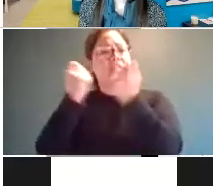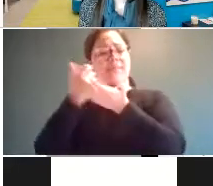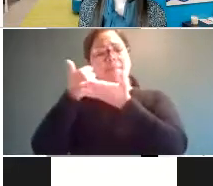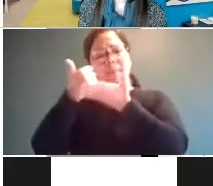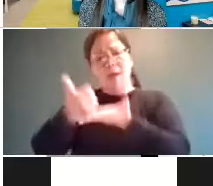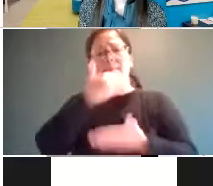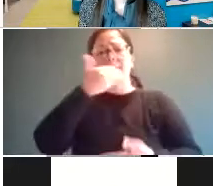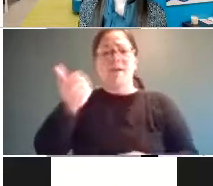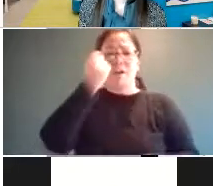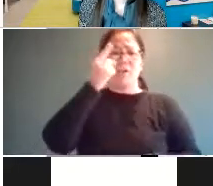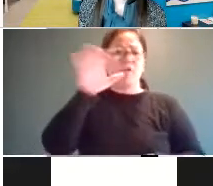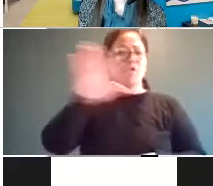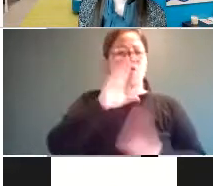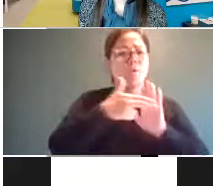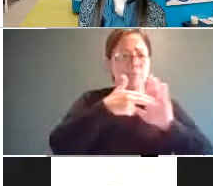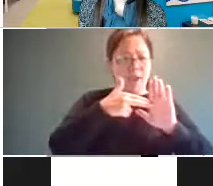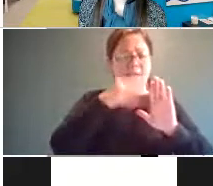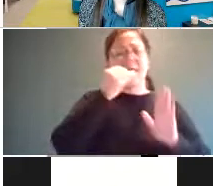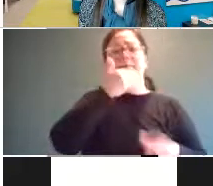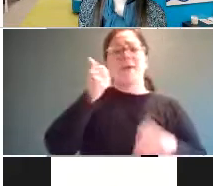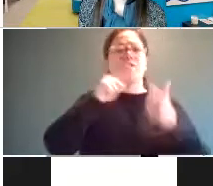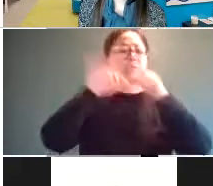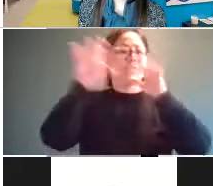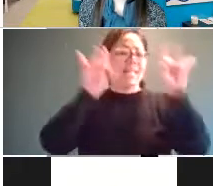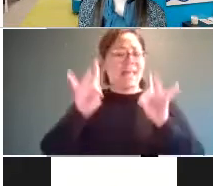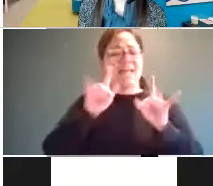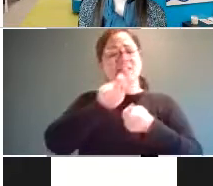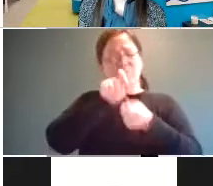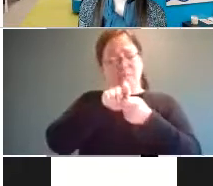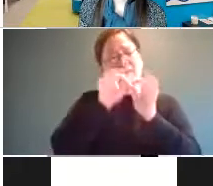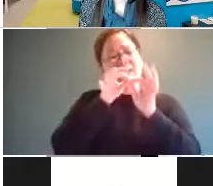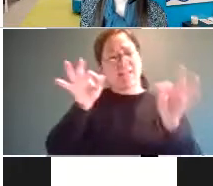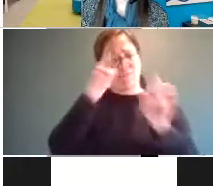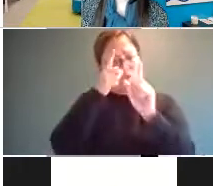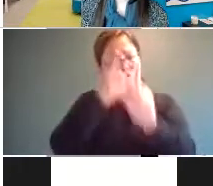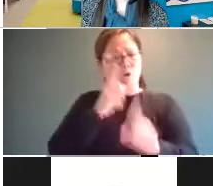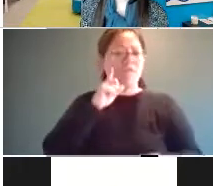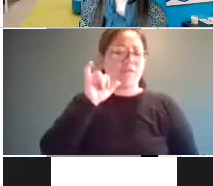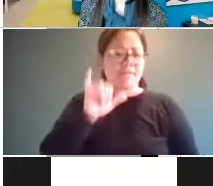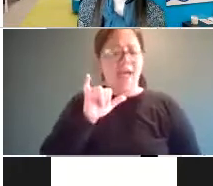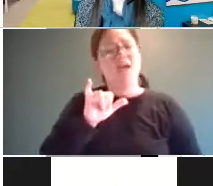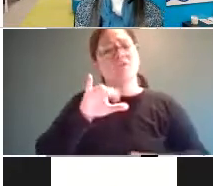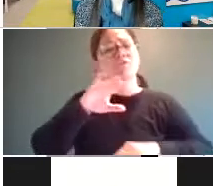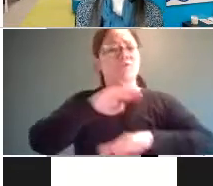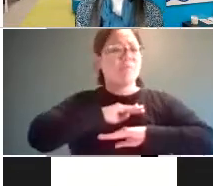and then be better able to select really specific language to target that and meet your mission of consistency.